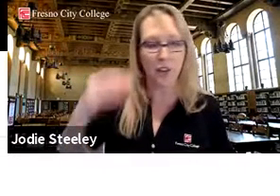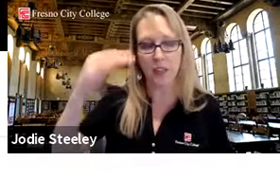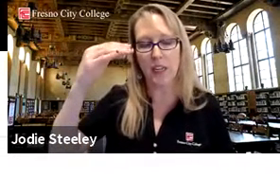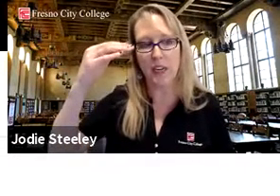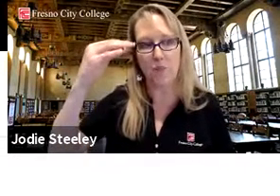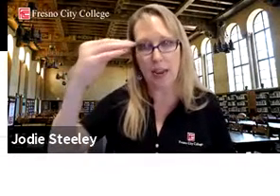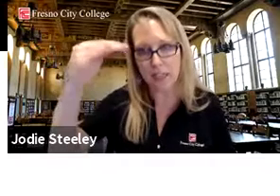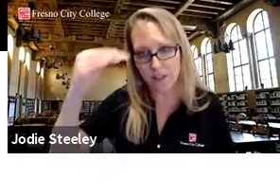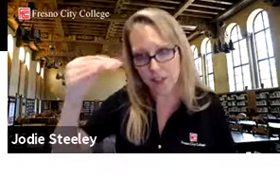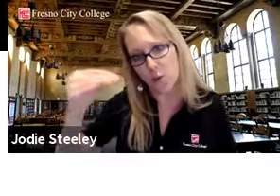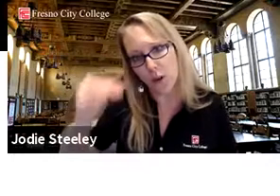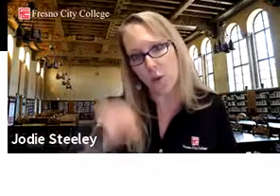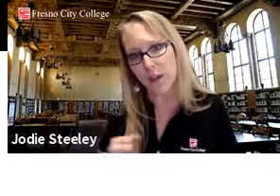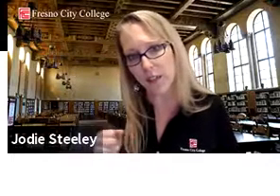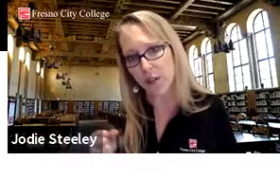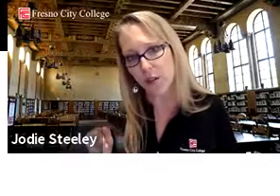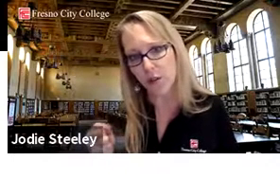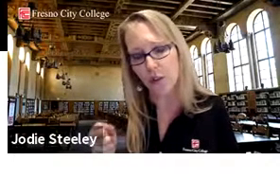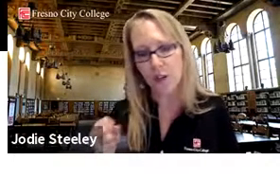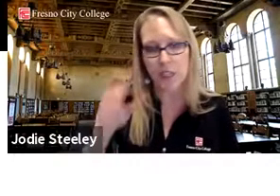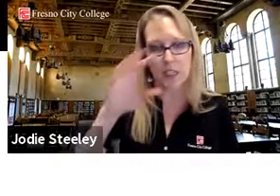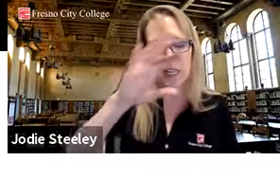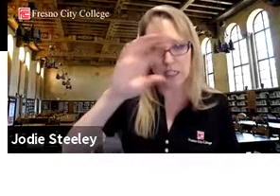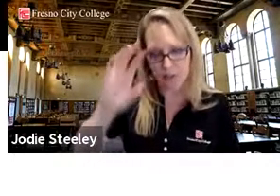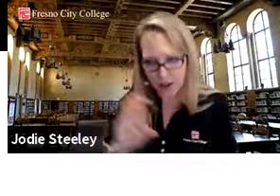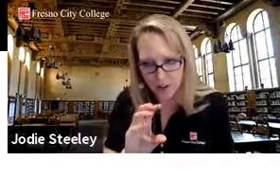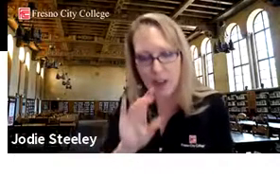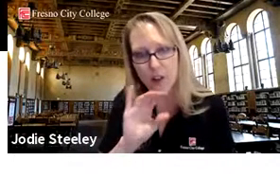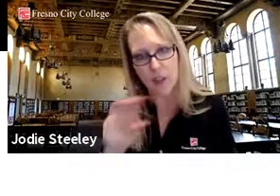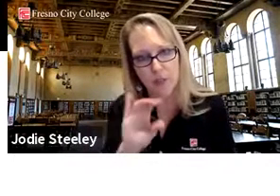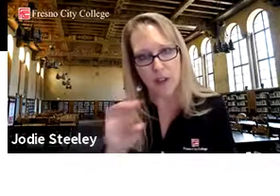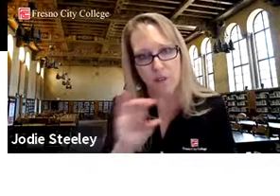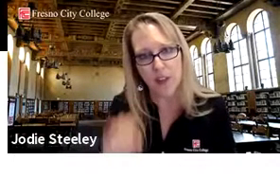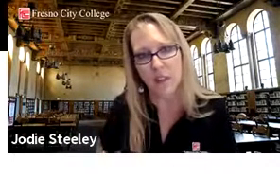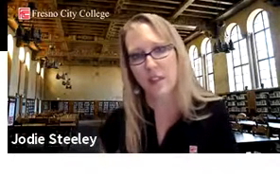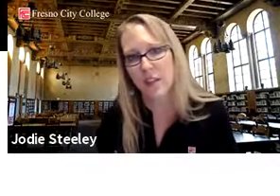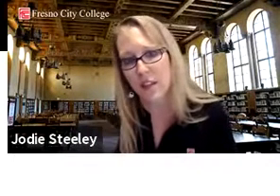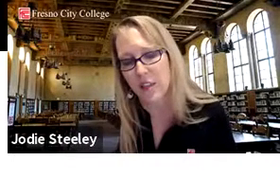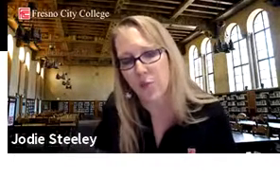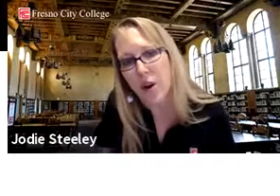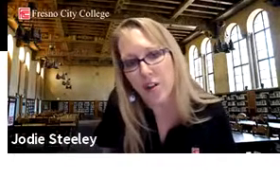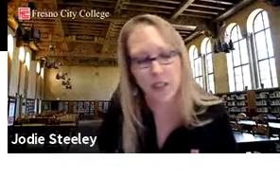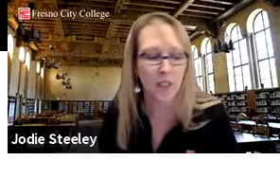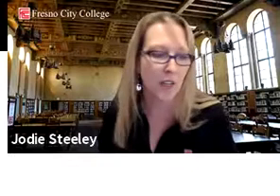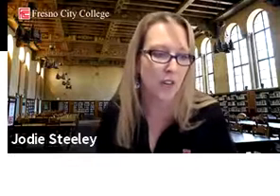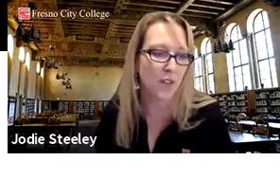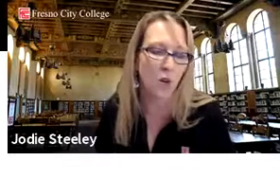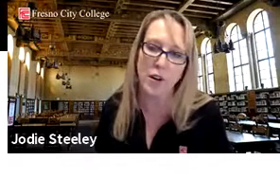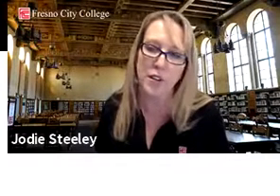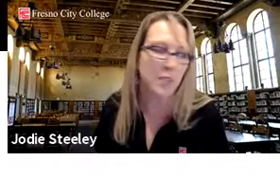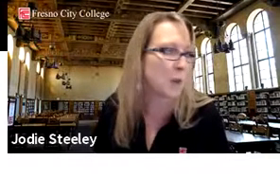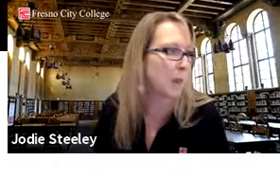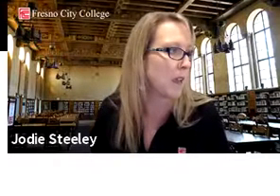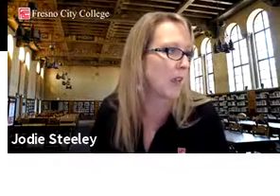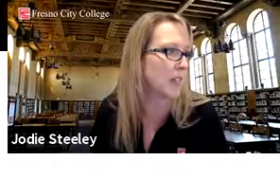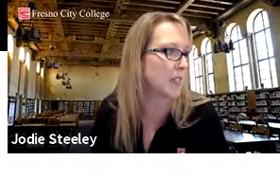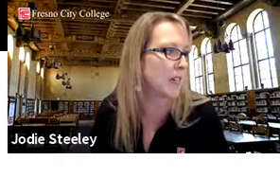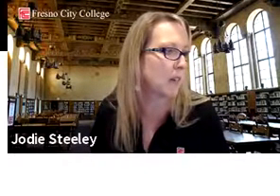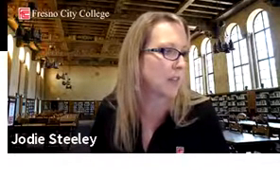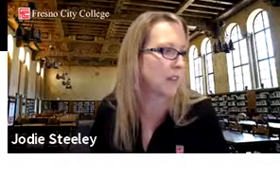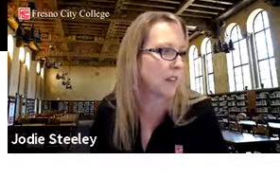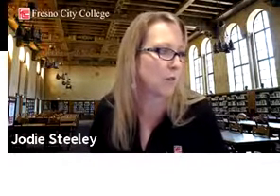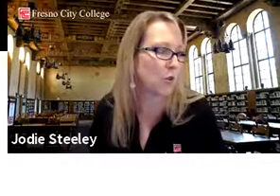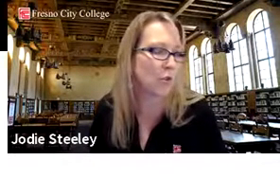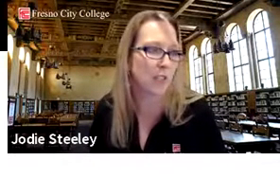are the activities we're going to do to get to the final outcomes of this, this part of the course and giving them the tools to